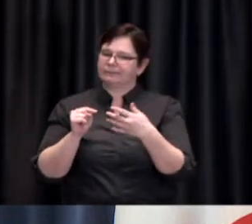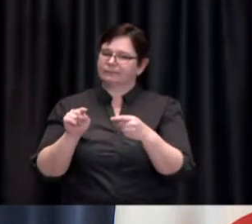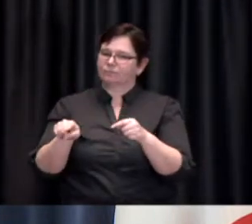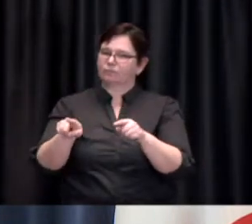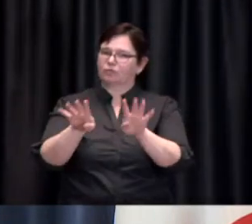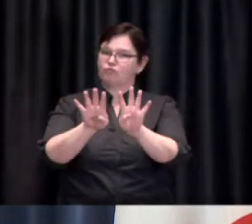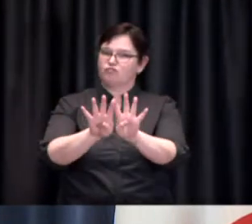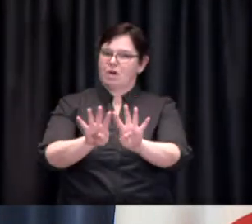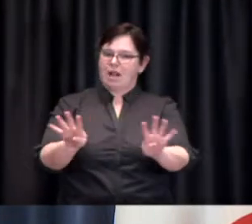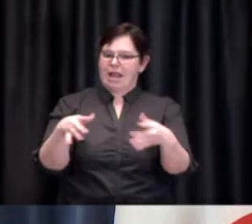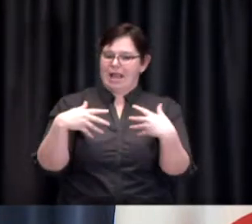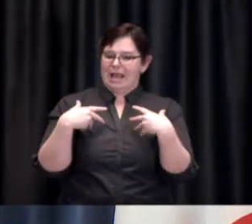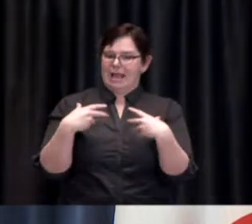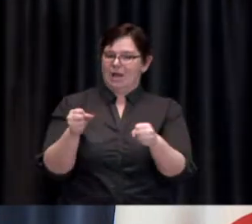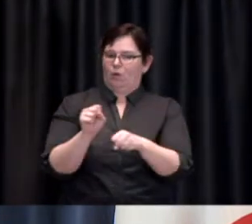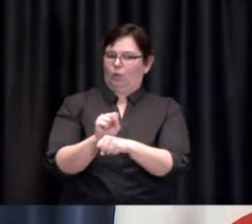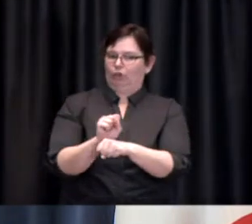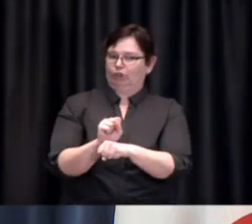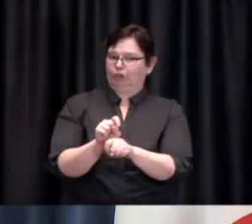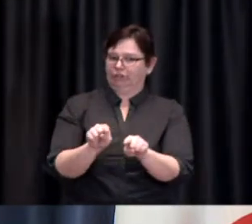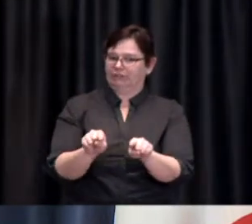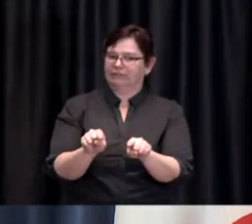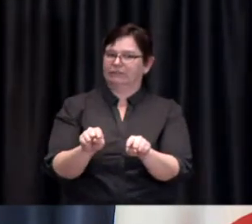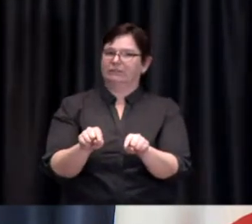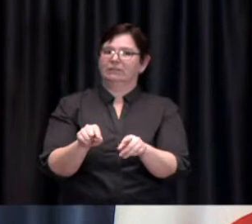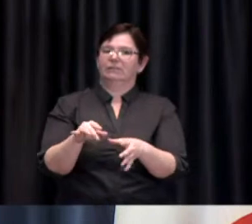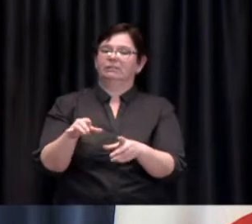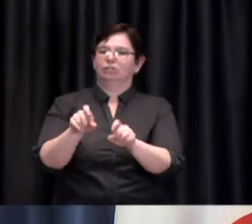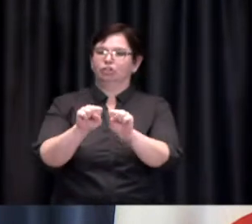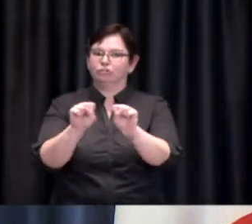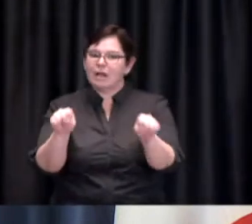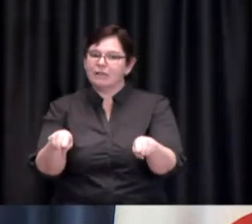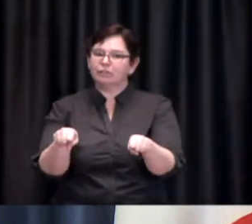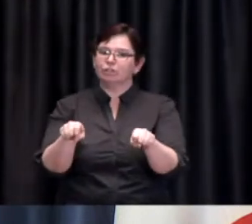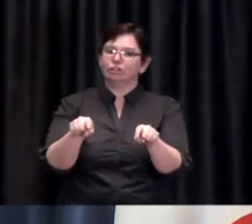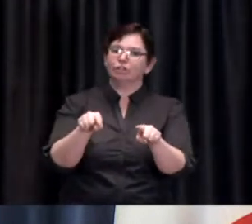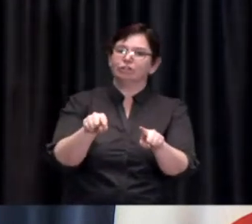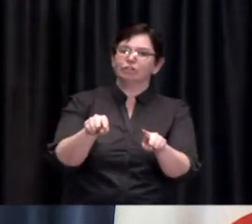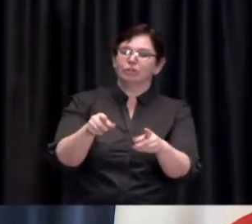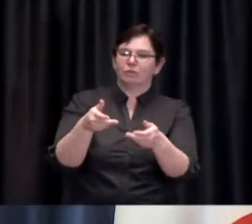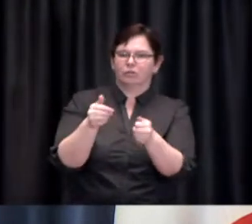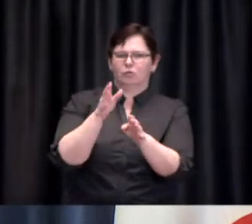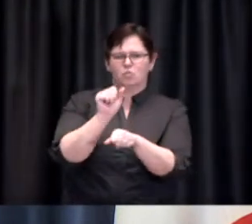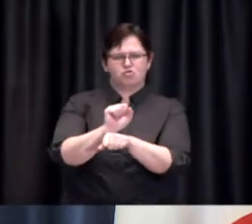within the context of shelters people who are actually working directly with shelter populations